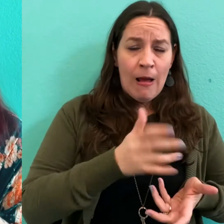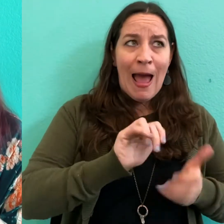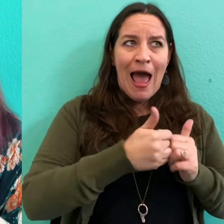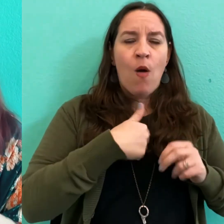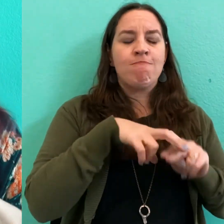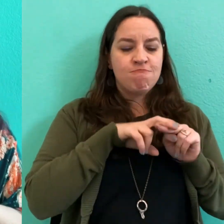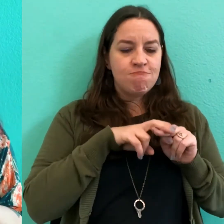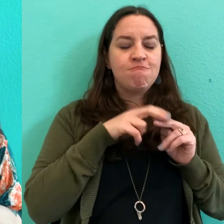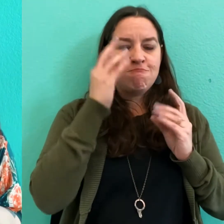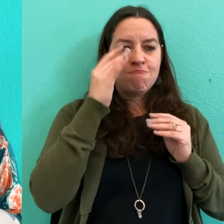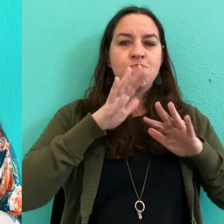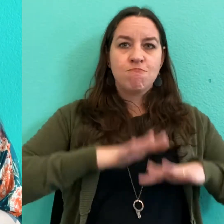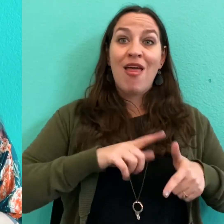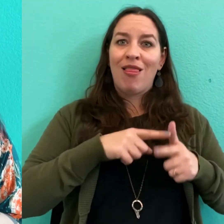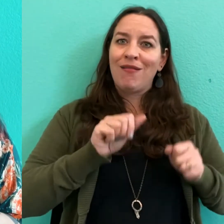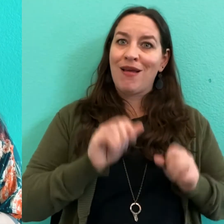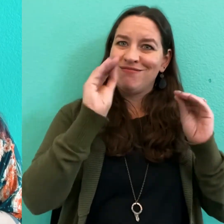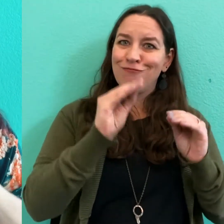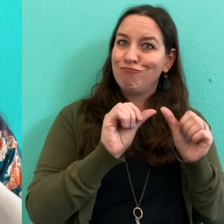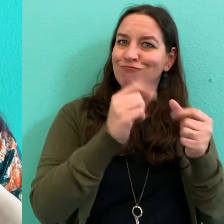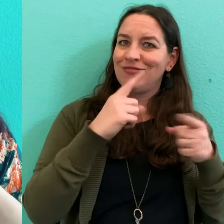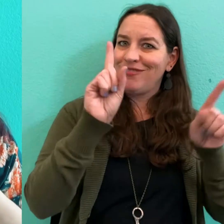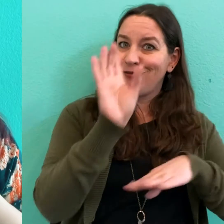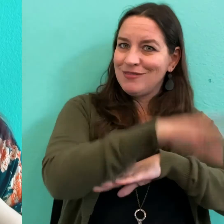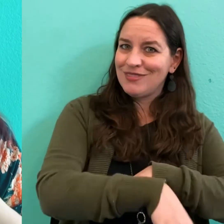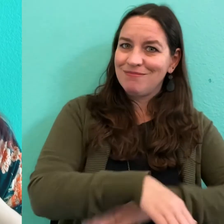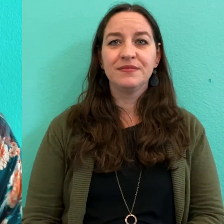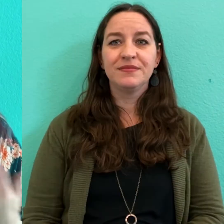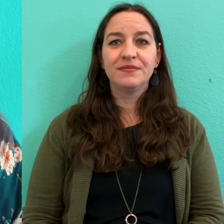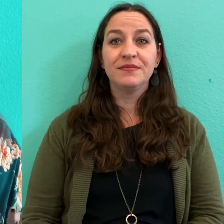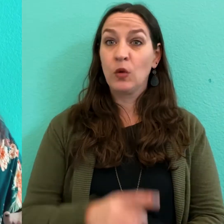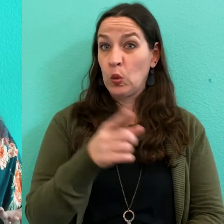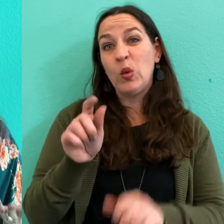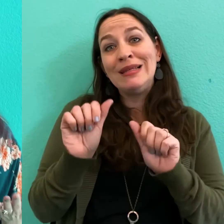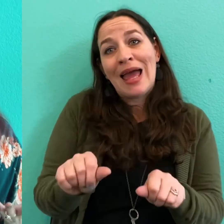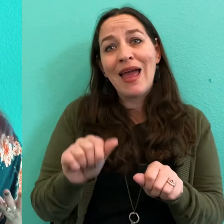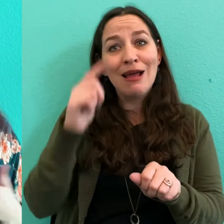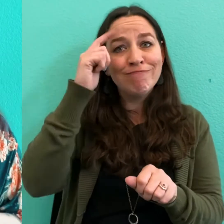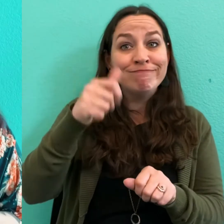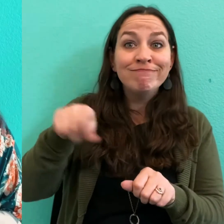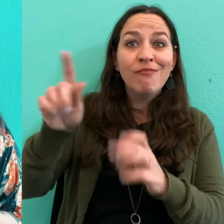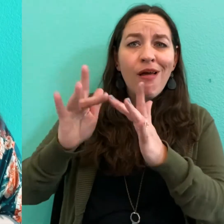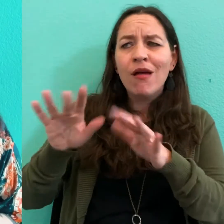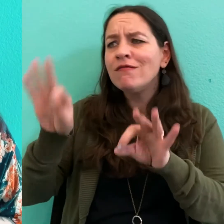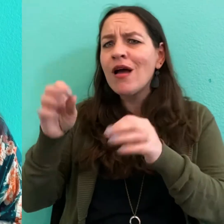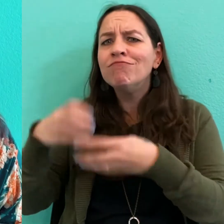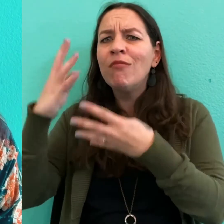awesome teacher, I'm going to need a little bit of time in the middle of the day to nurture my introversion. So you can take the formal Myers Briggs test and find out if you're an I